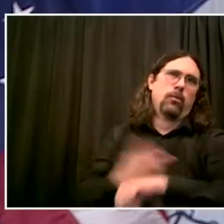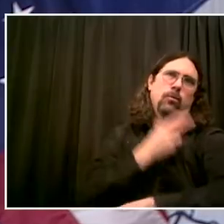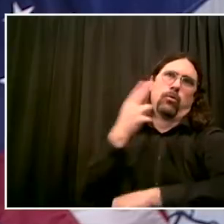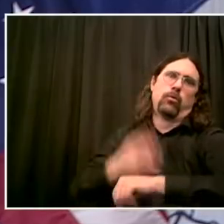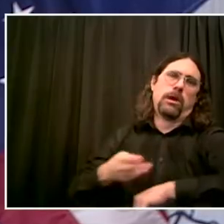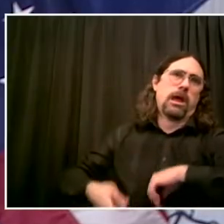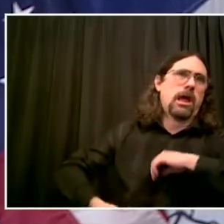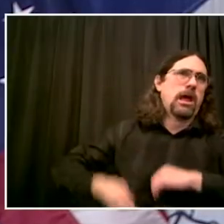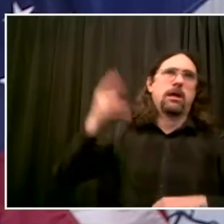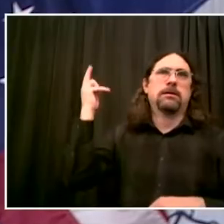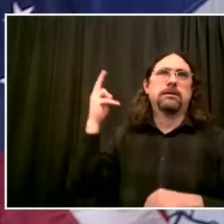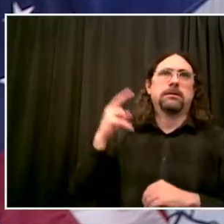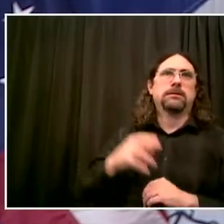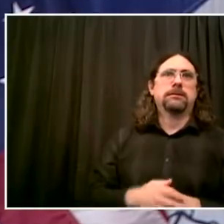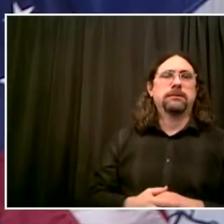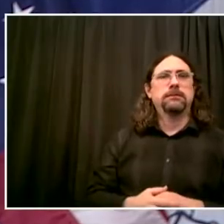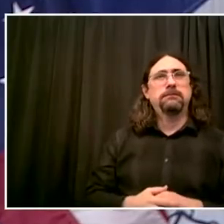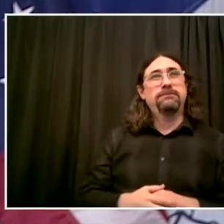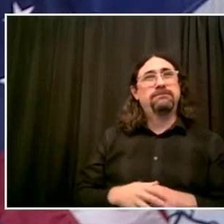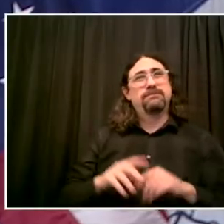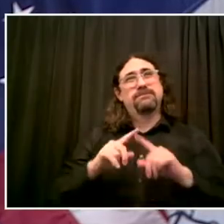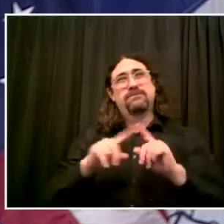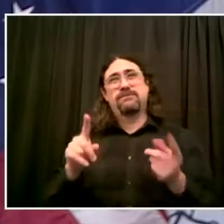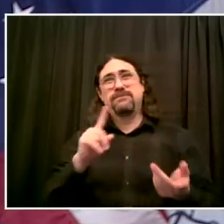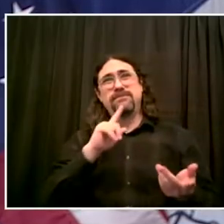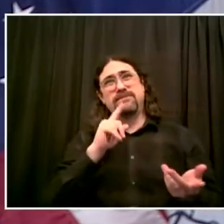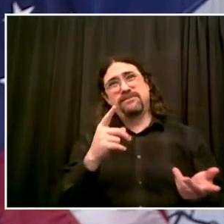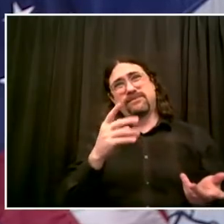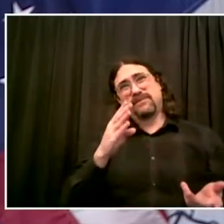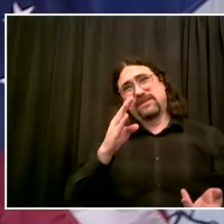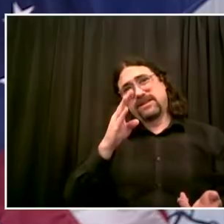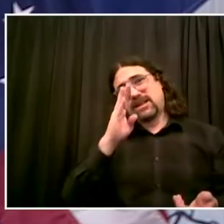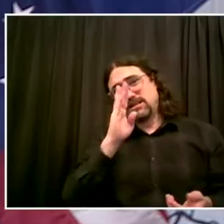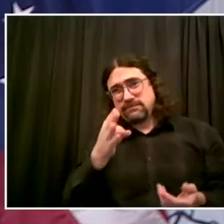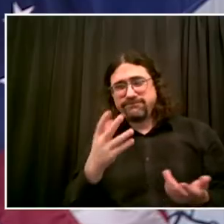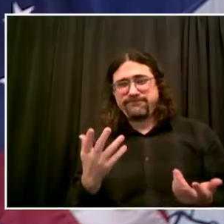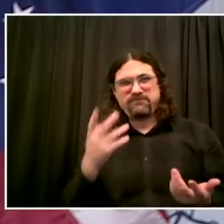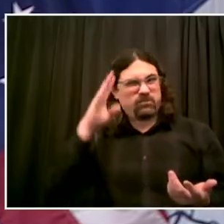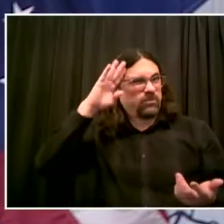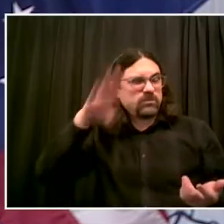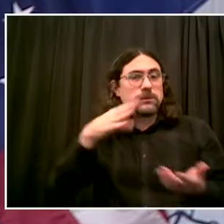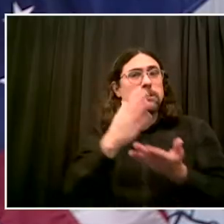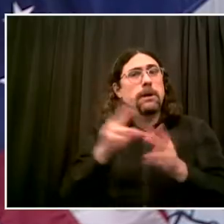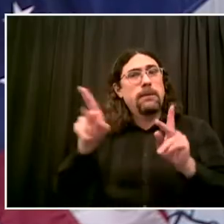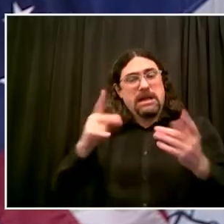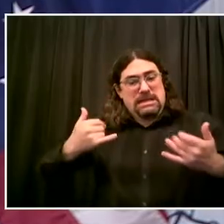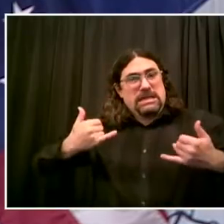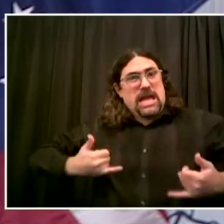WEUS JT AVHE T O BE HONEST AND REAL. YOU MASEY E PEOPLE USE THEIR